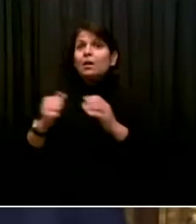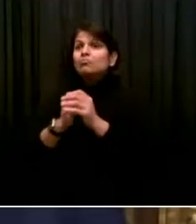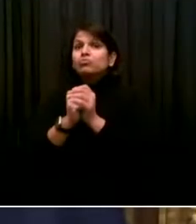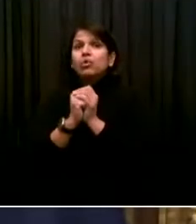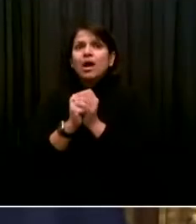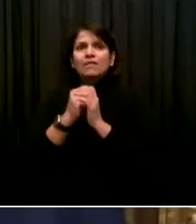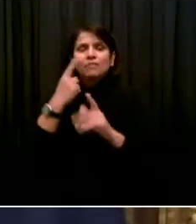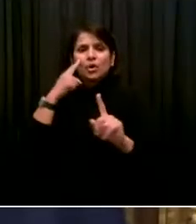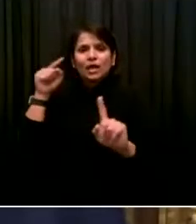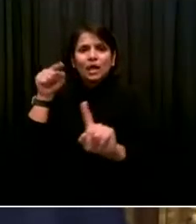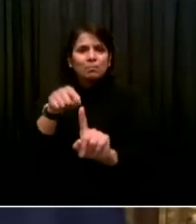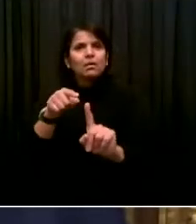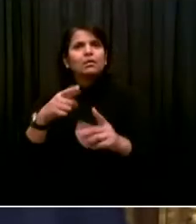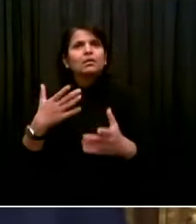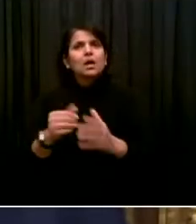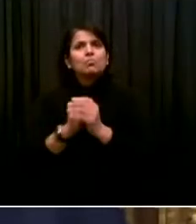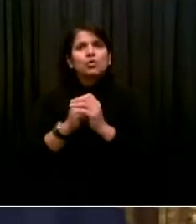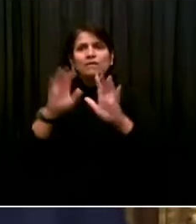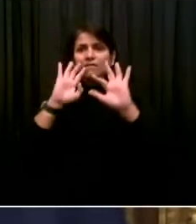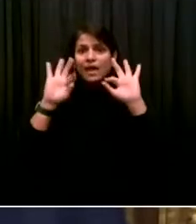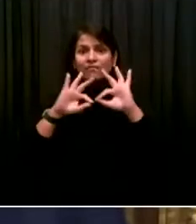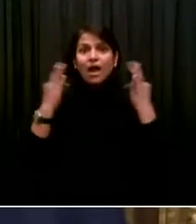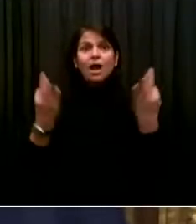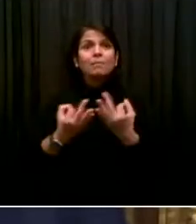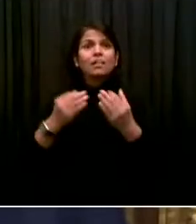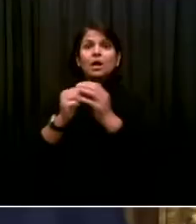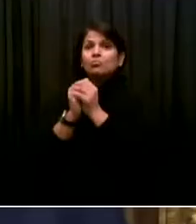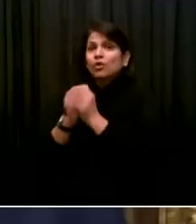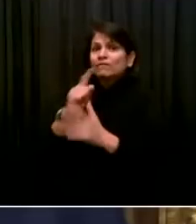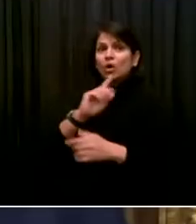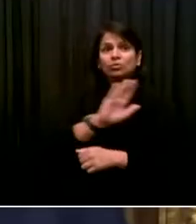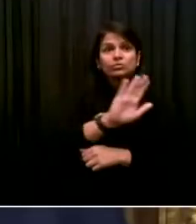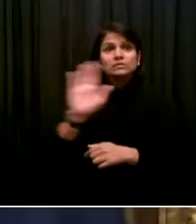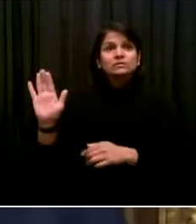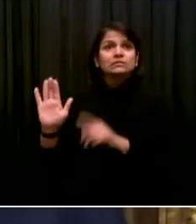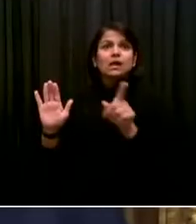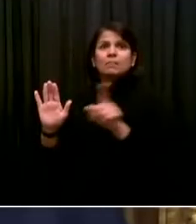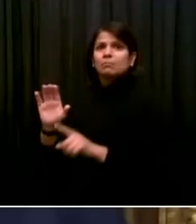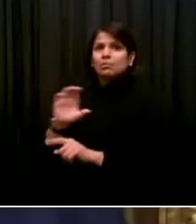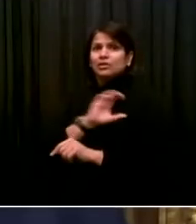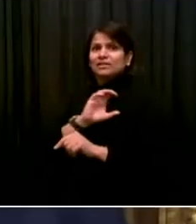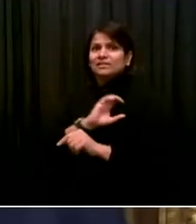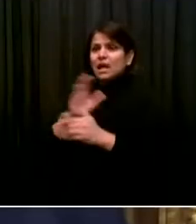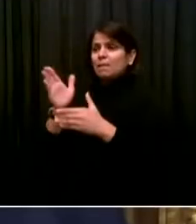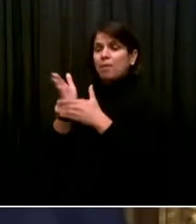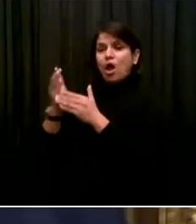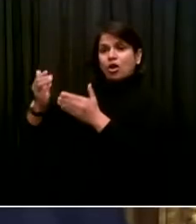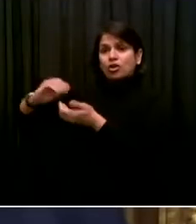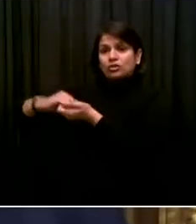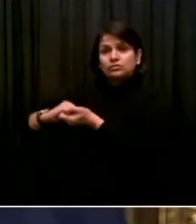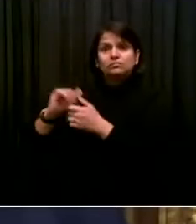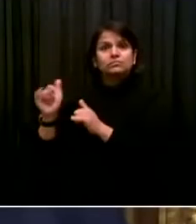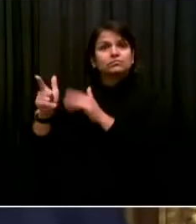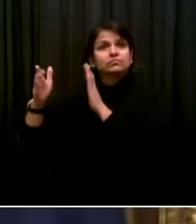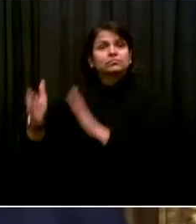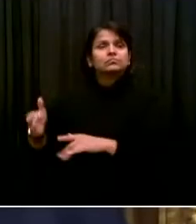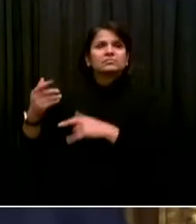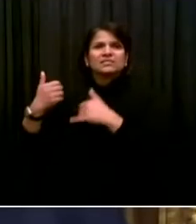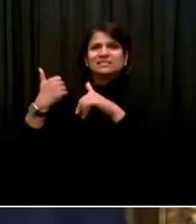OA THTO DO, PROTECTI NGTH E PEOPLE OF THE CITY. WE PRAY FOR HUM AND HIS FAMILY AS WELL AS HIS